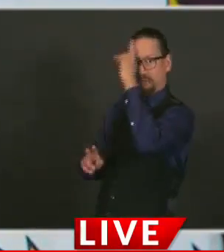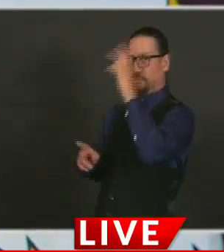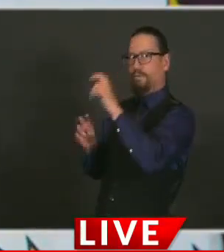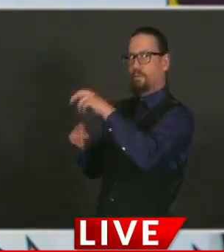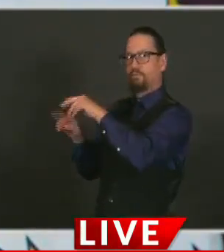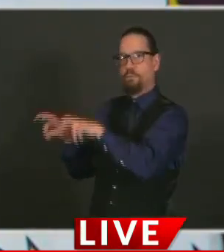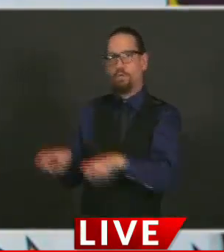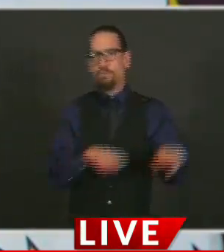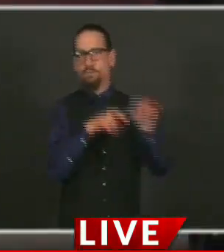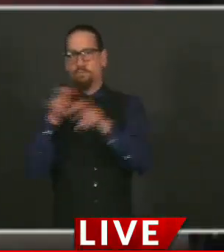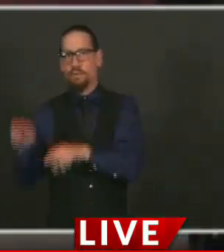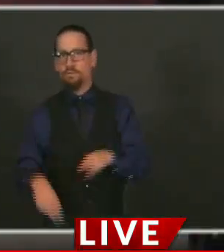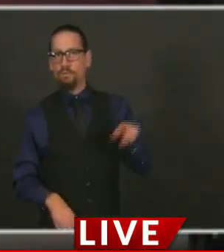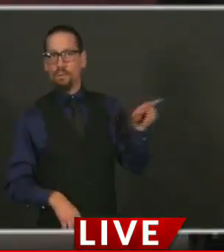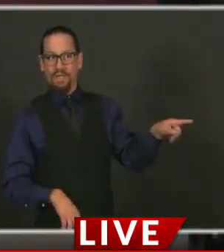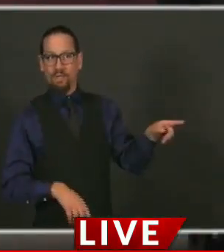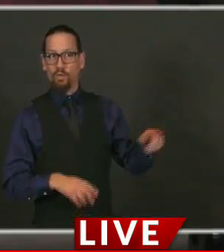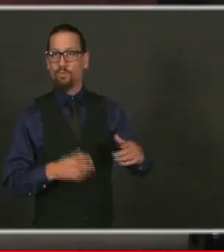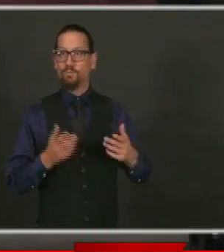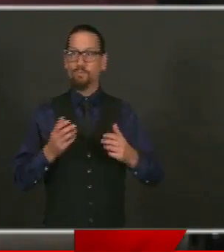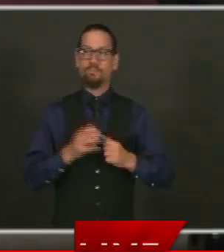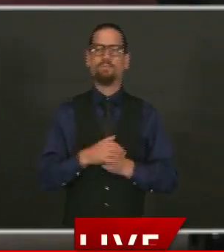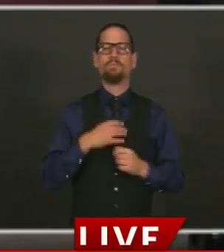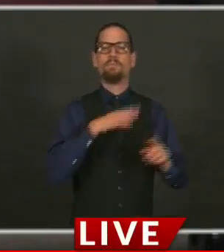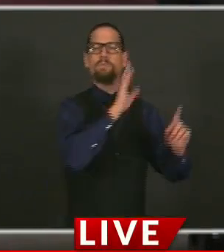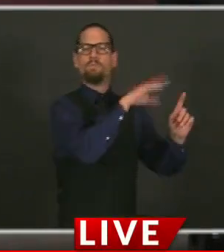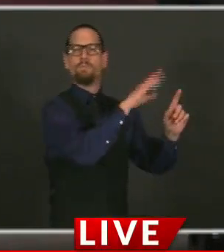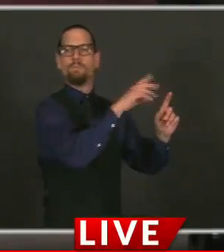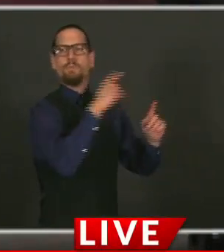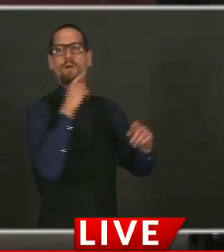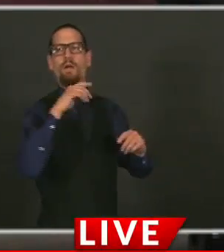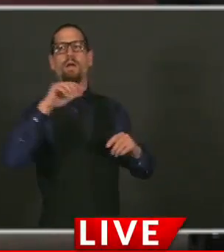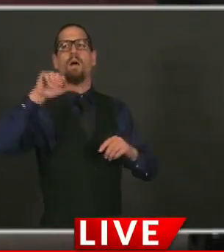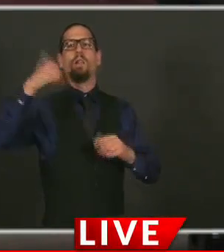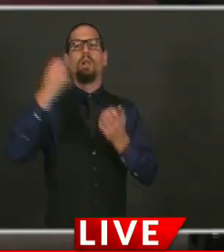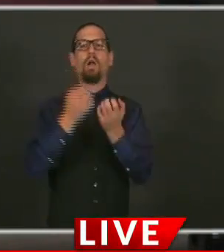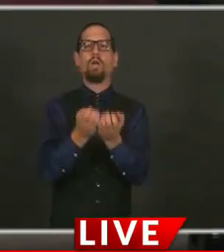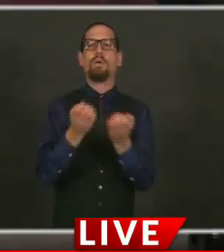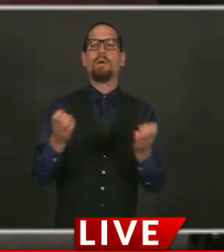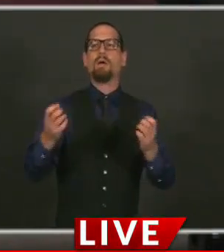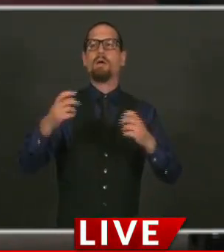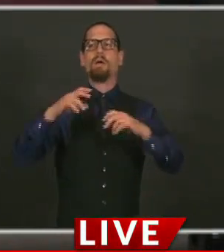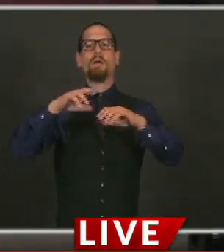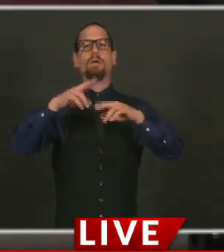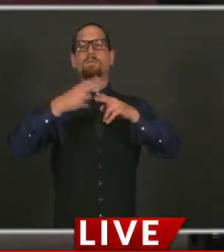BEDS IN CRANSTON. THAT IS EXACTLY WHERE WE ARE.